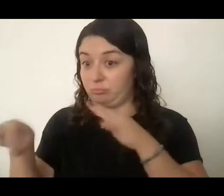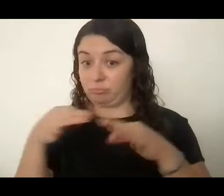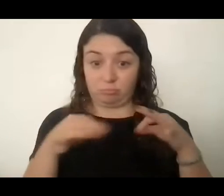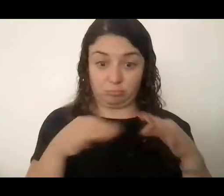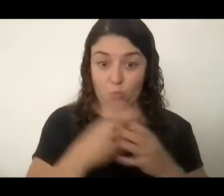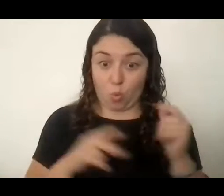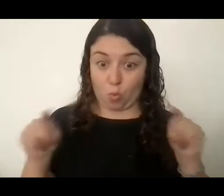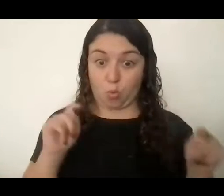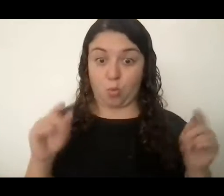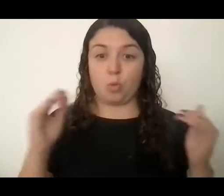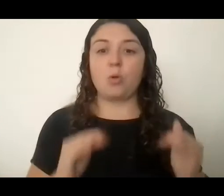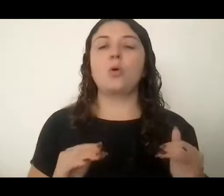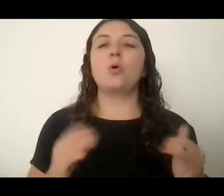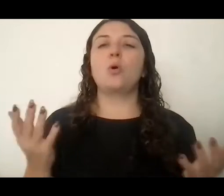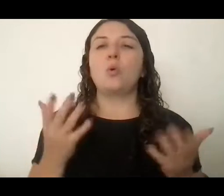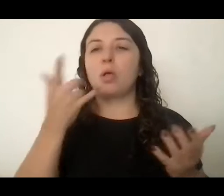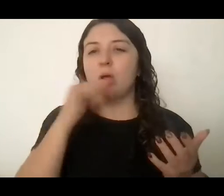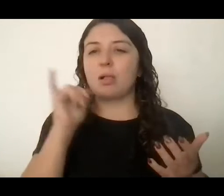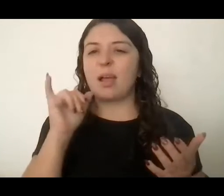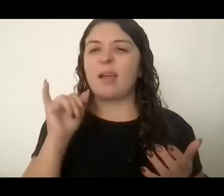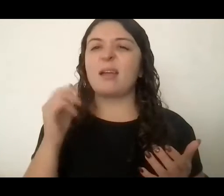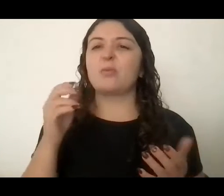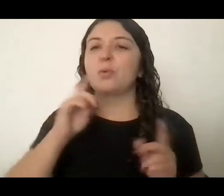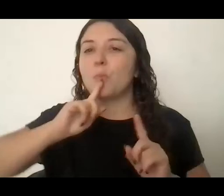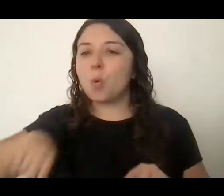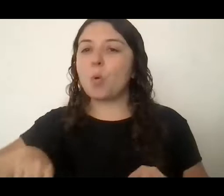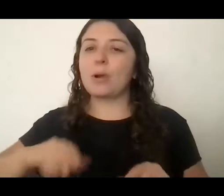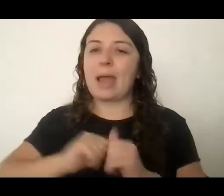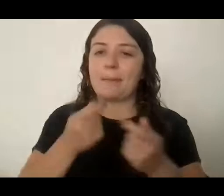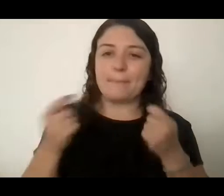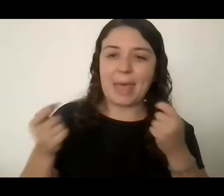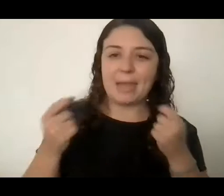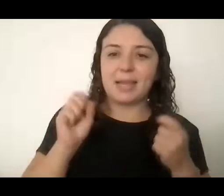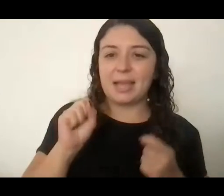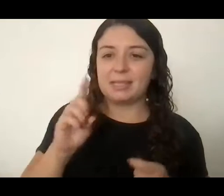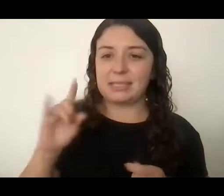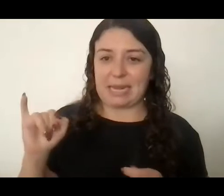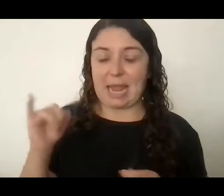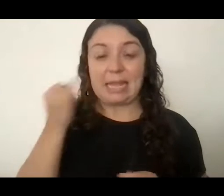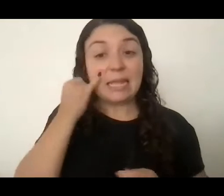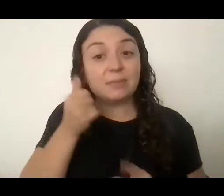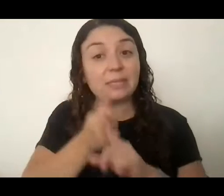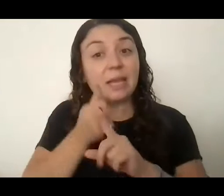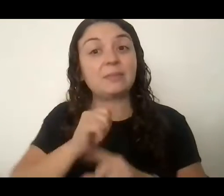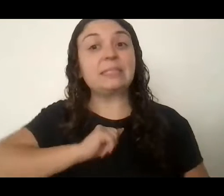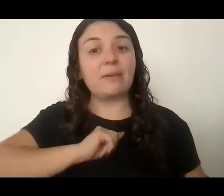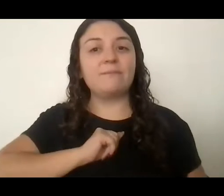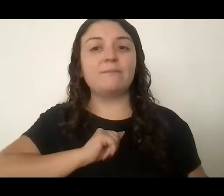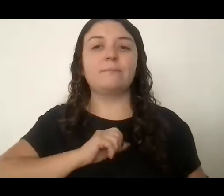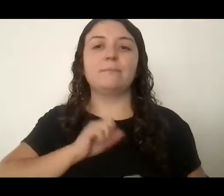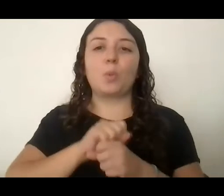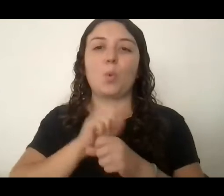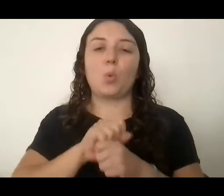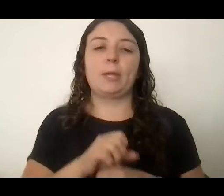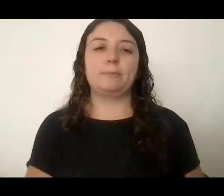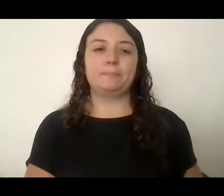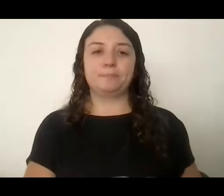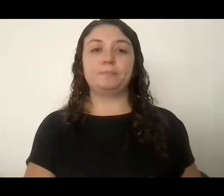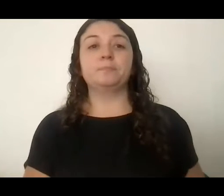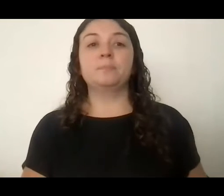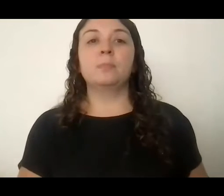reporting and managing SSDI when self employed. So while the agenda looks visually short,